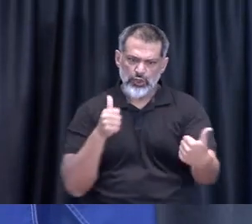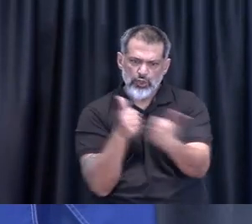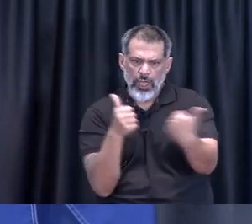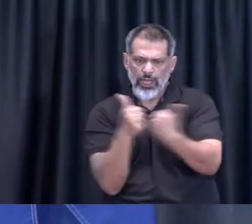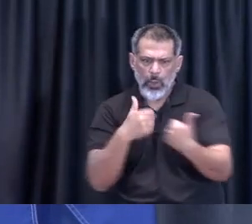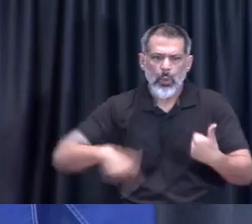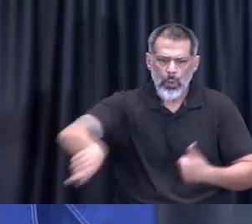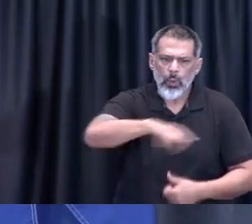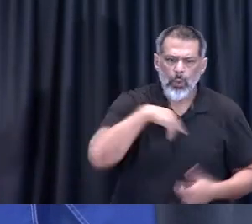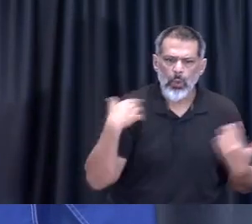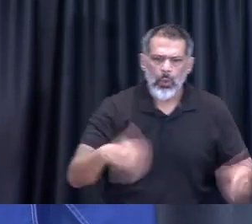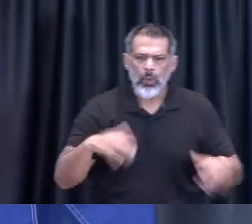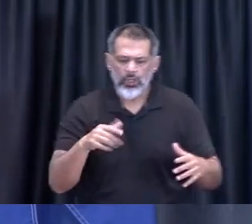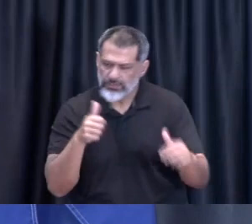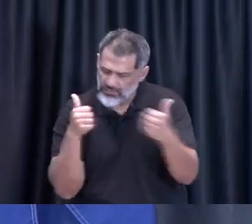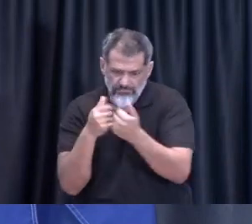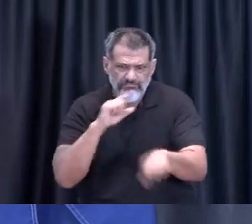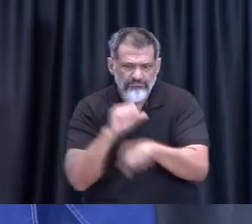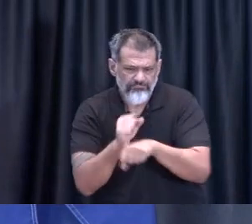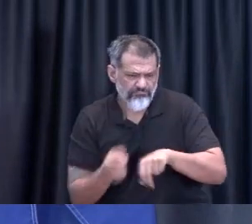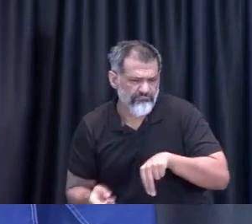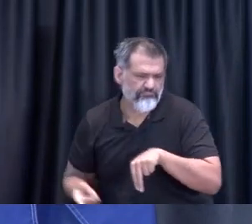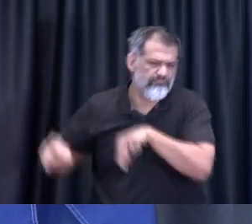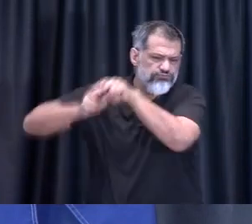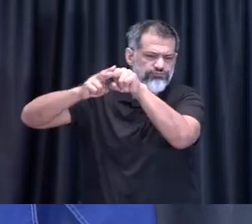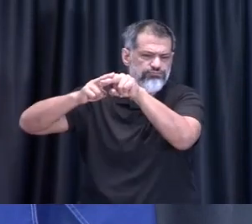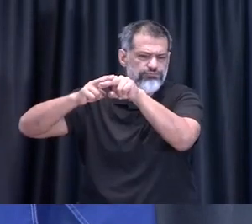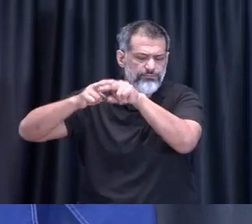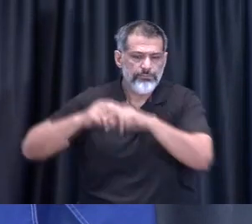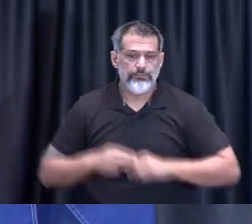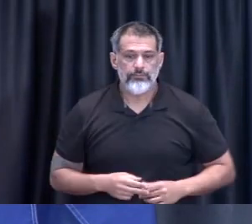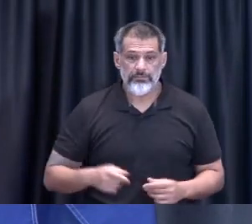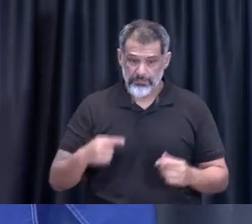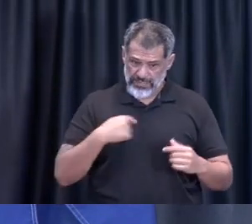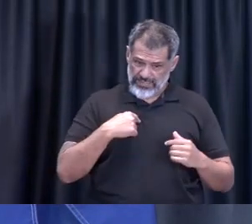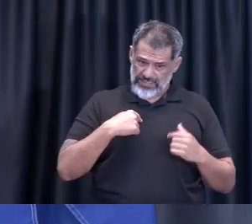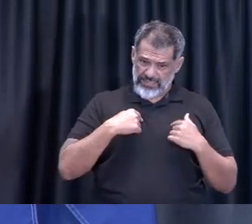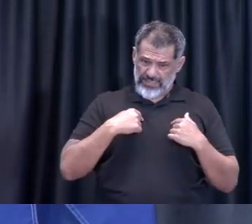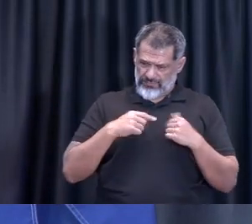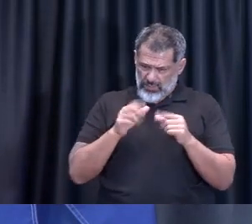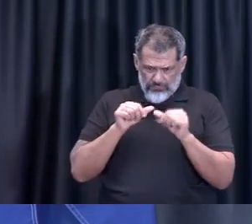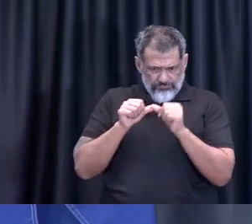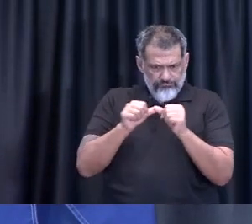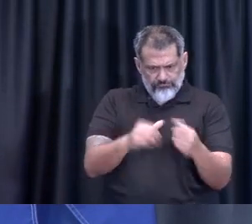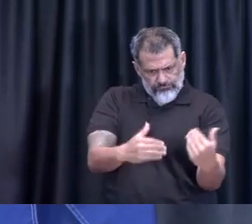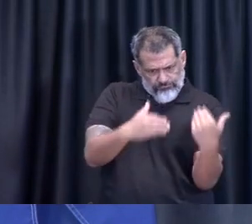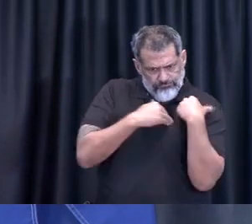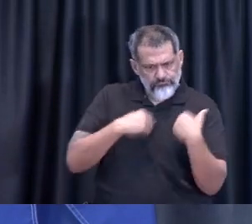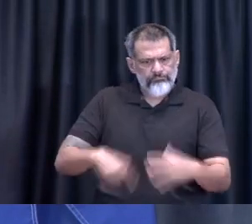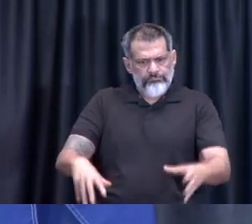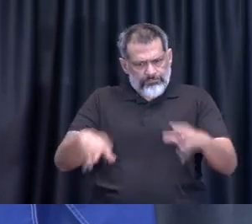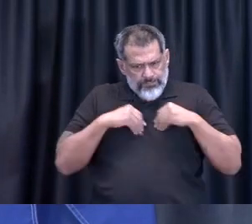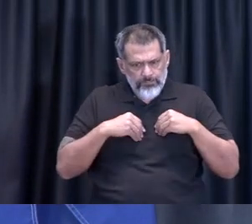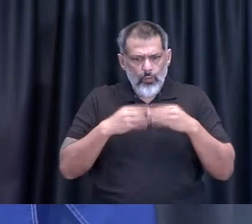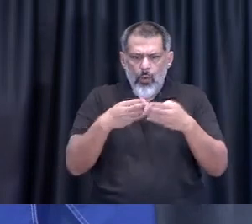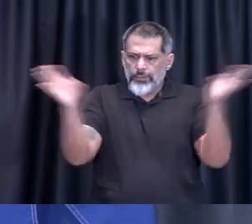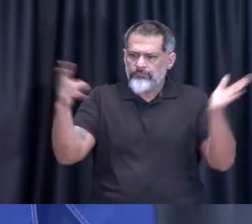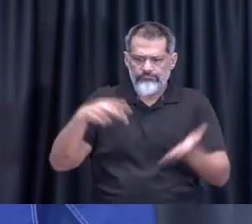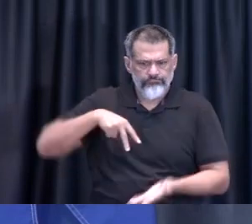and beyond. Continuing to do my part and using the public platform that I am afforded is Toronto's fire chief to